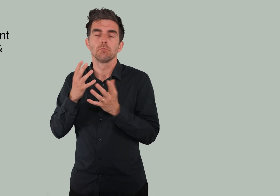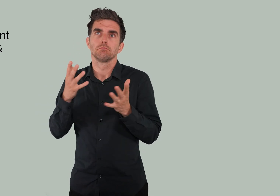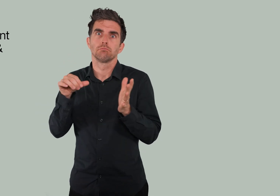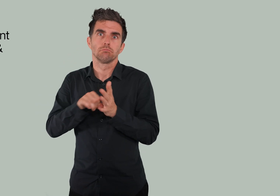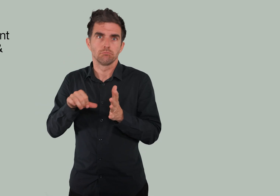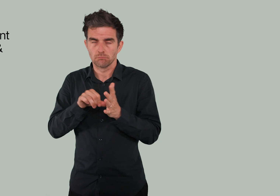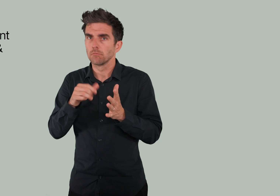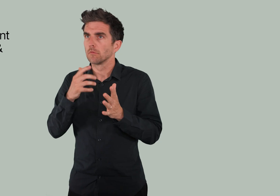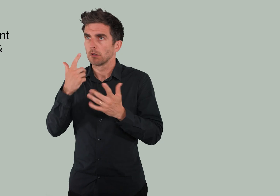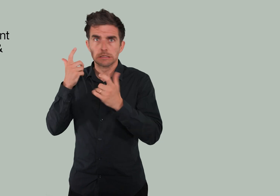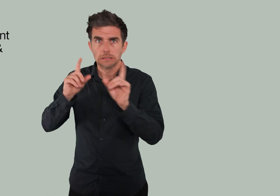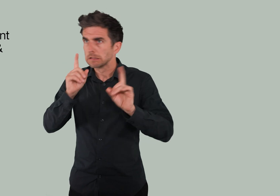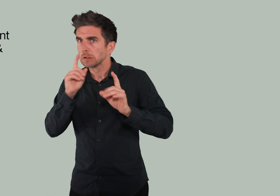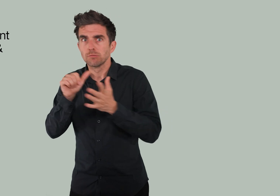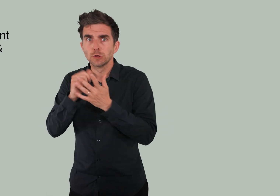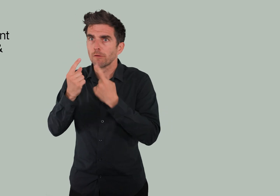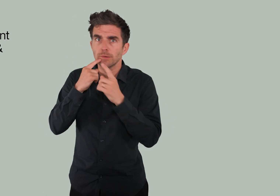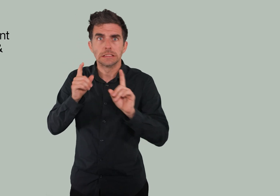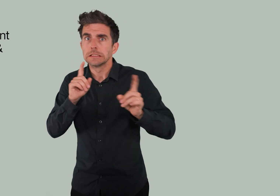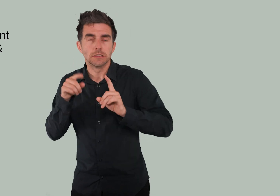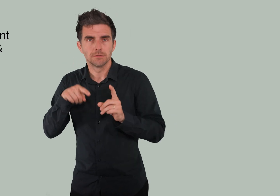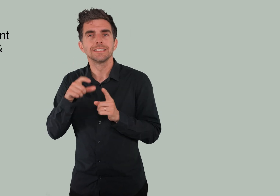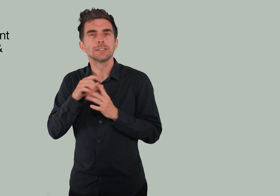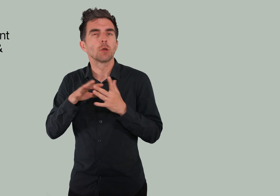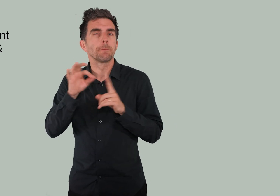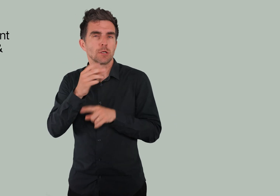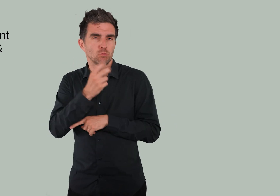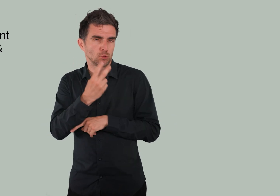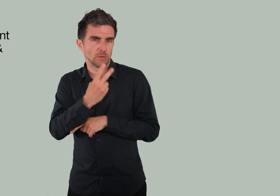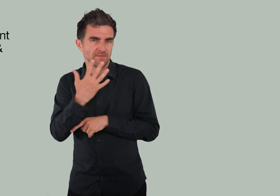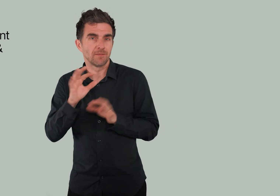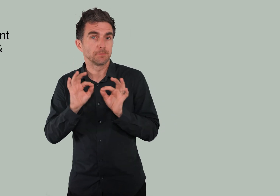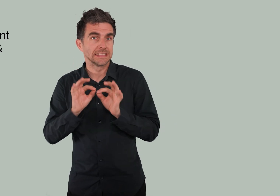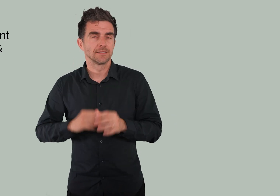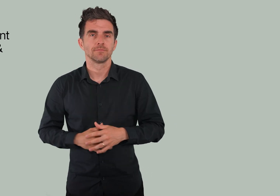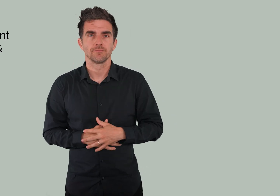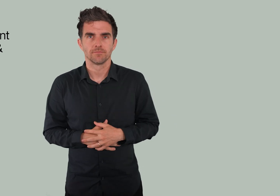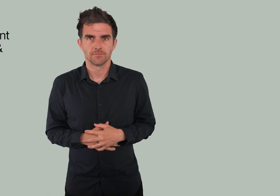can be met with challenges in accessing the right information (DWP, 2025b).